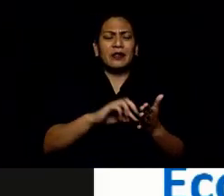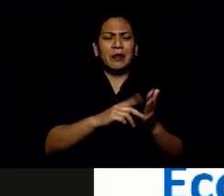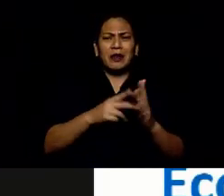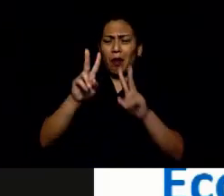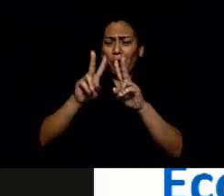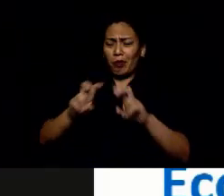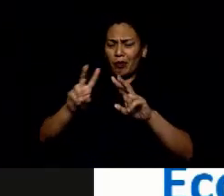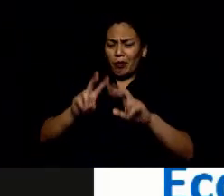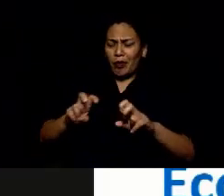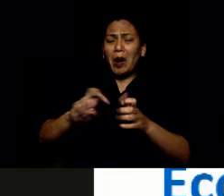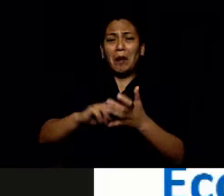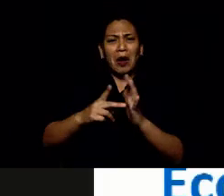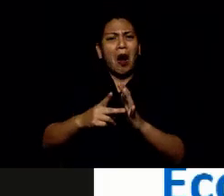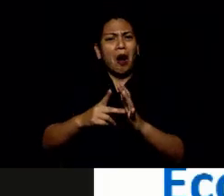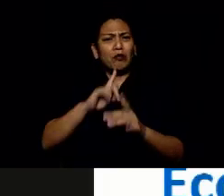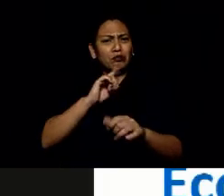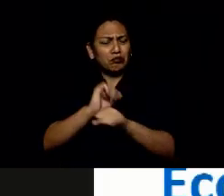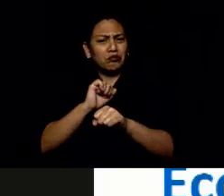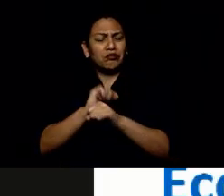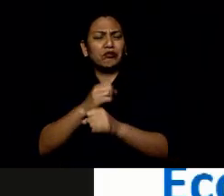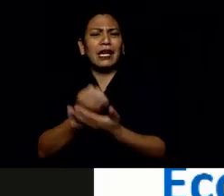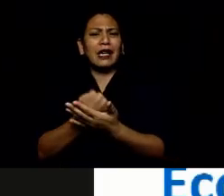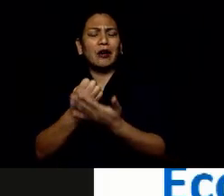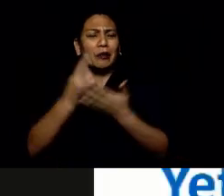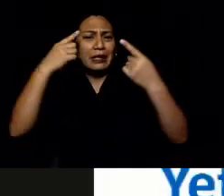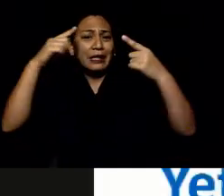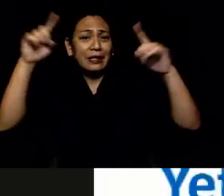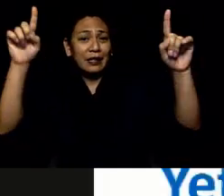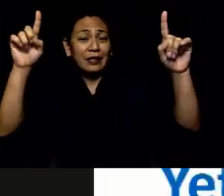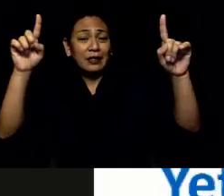success over the last century.